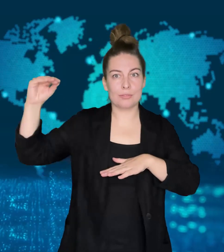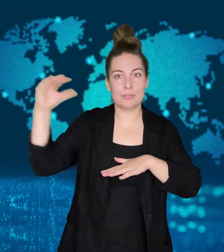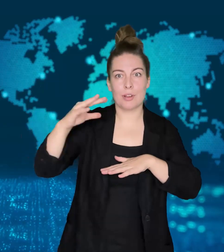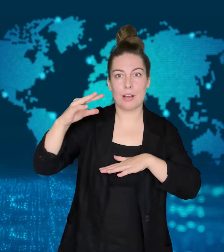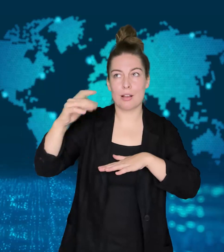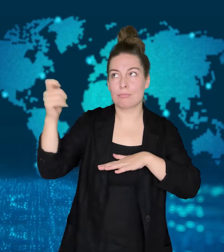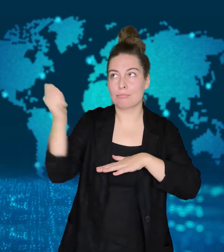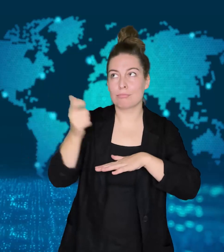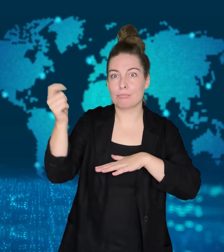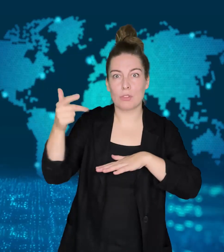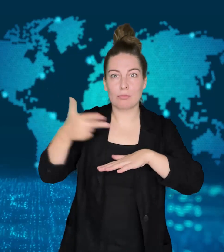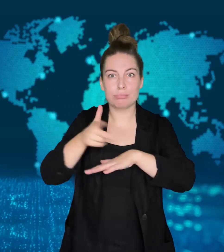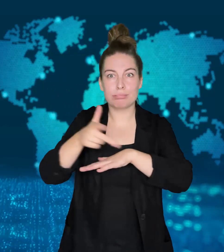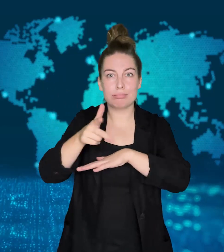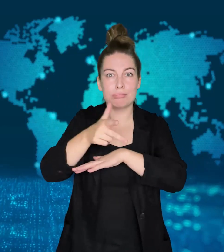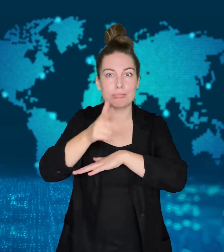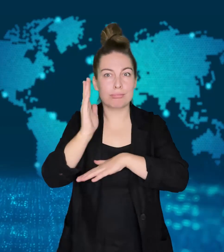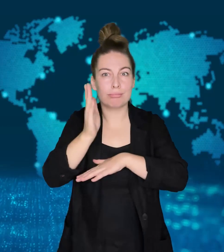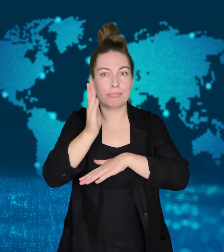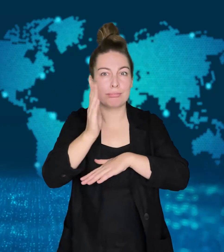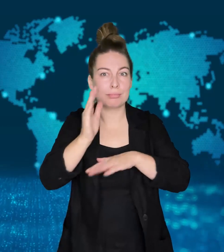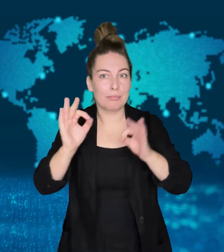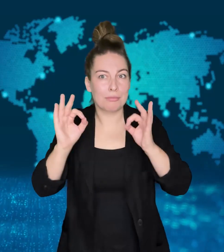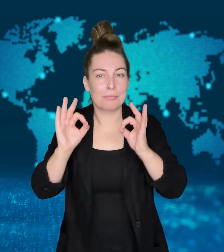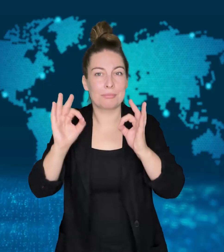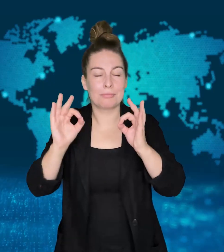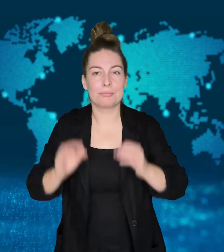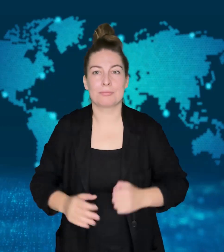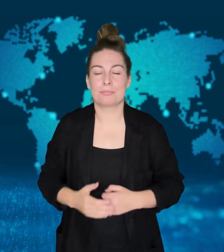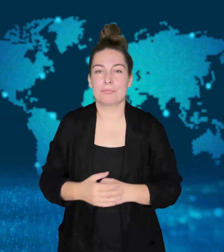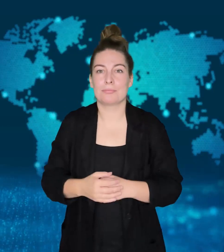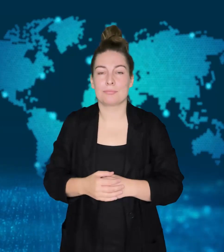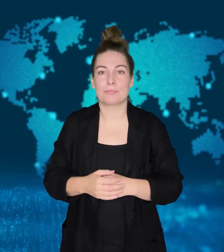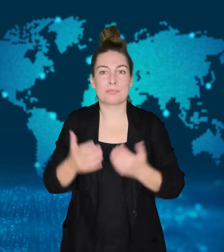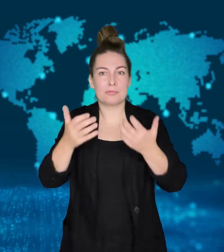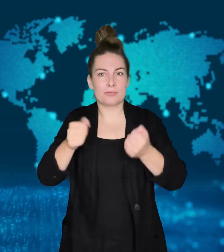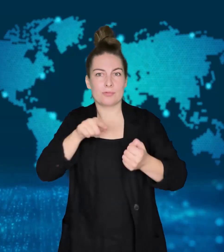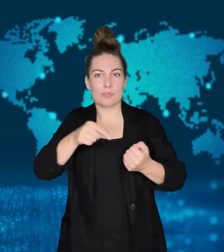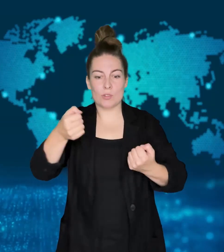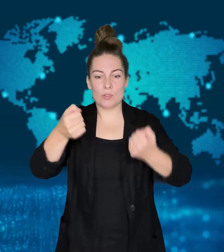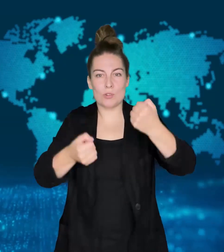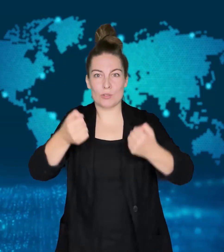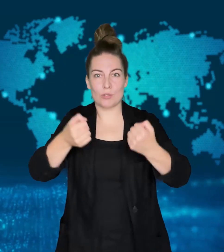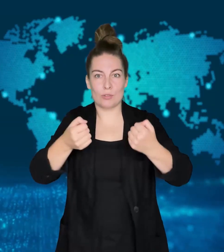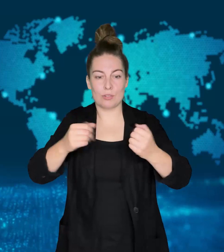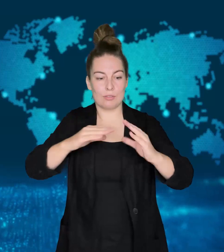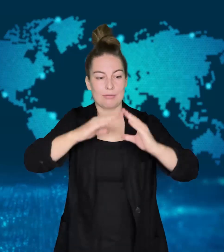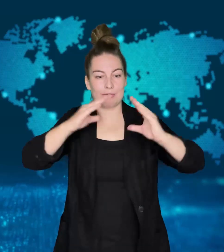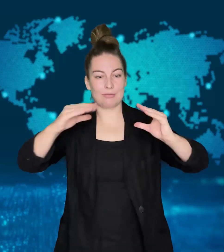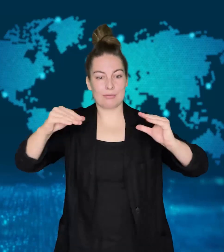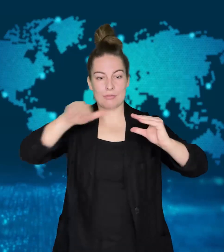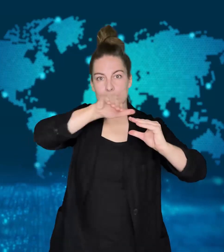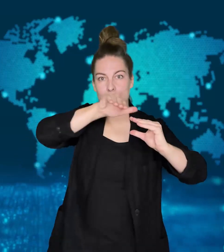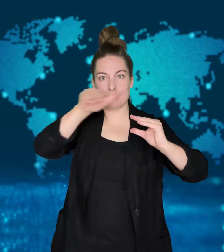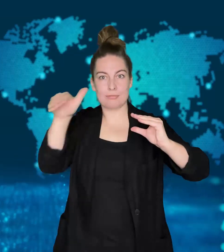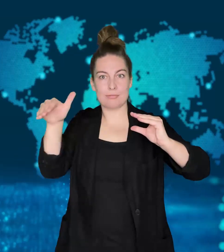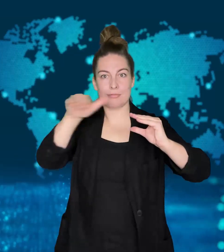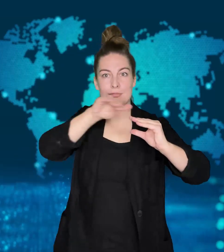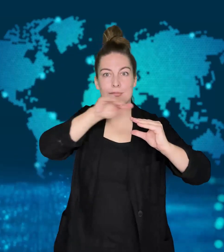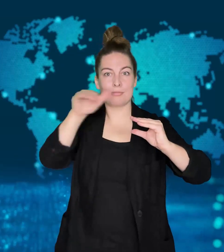The panels are called "photovoltaic panels,"